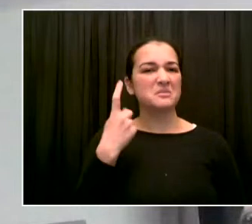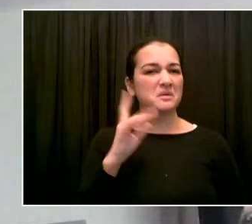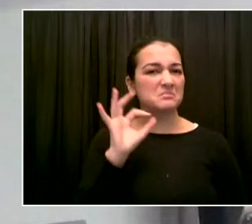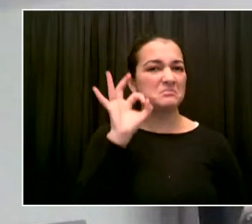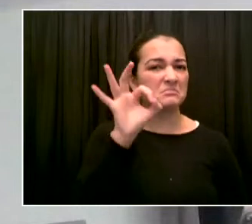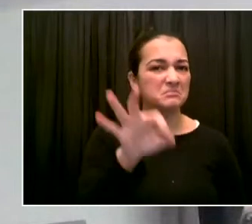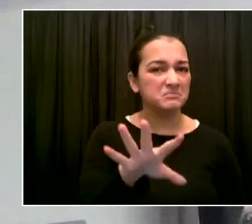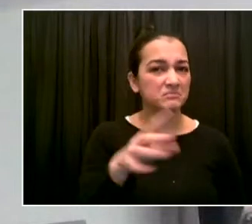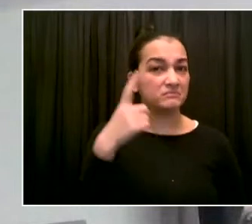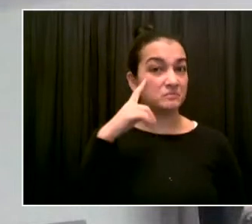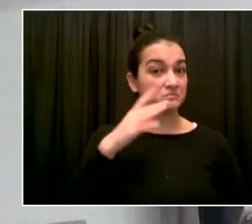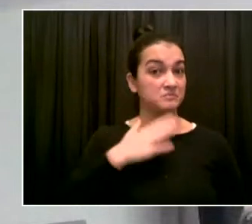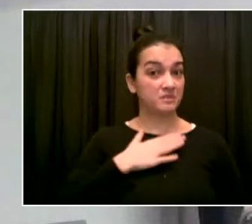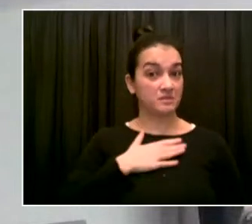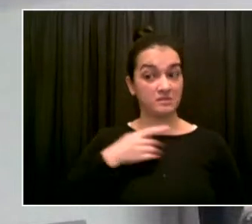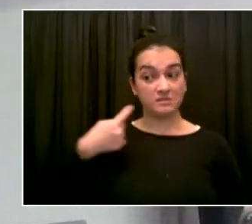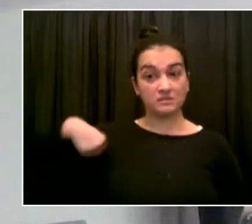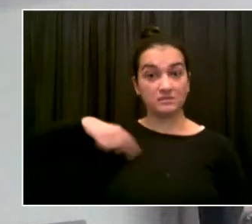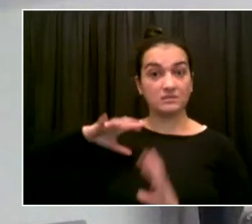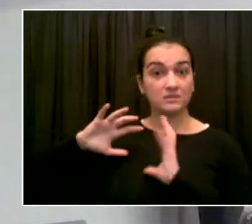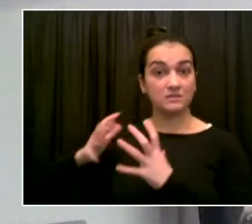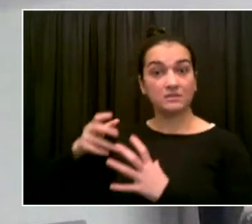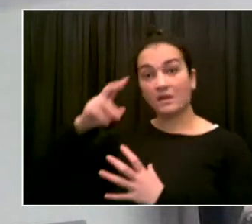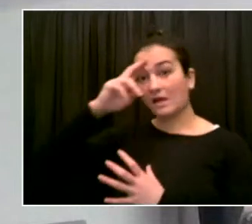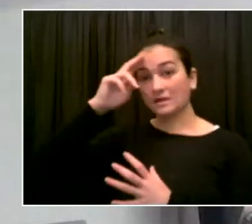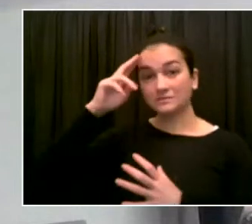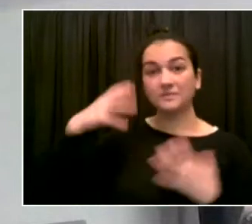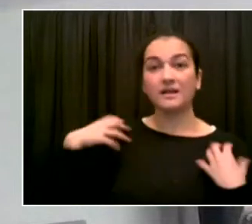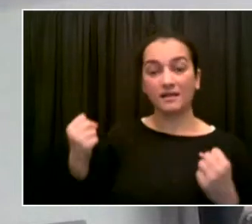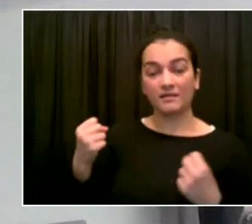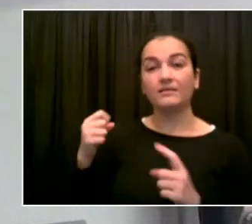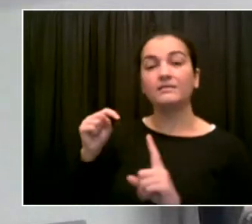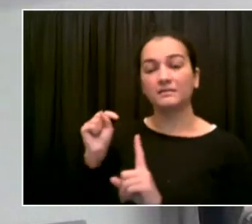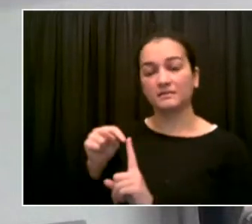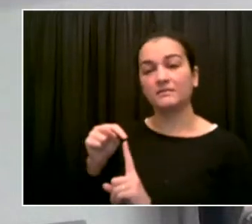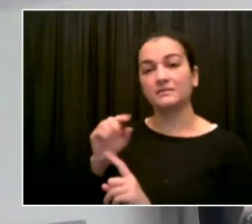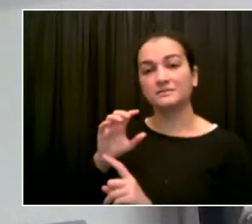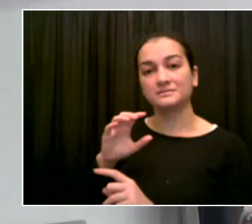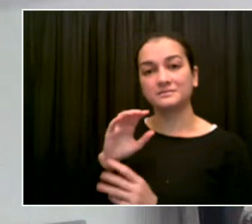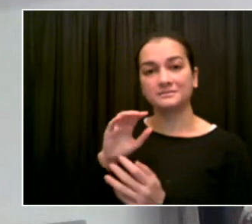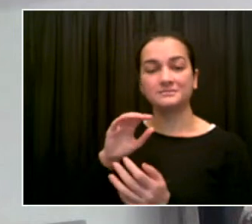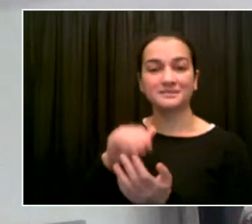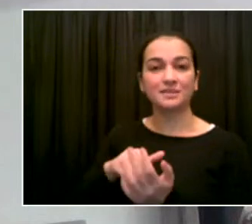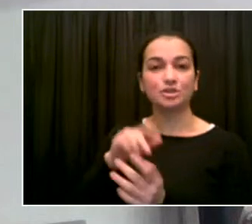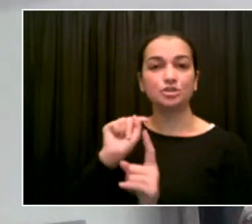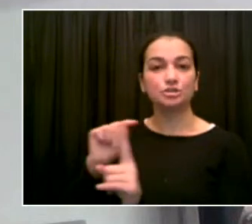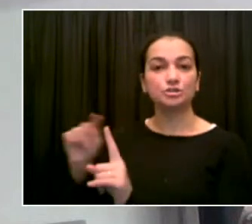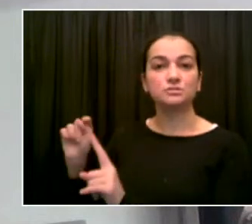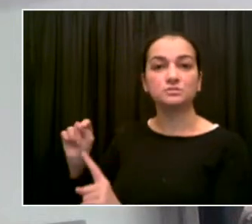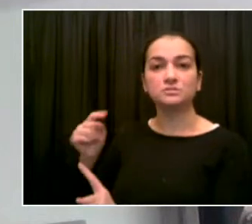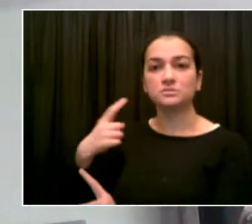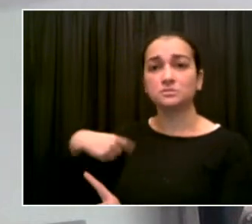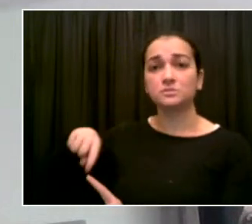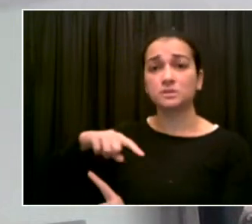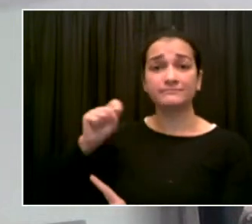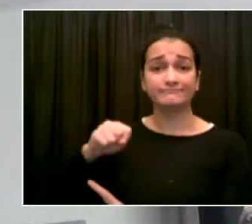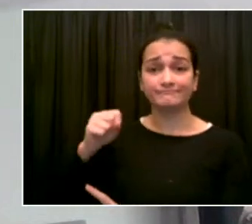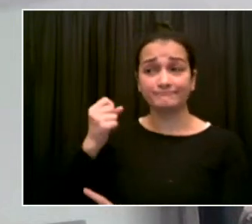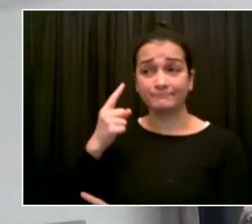PERSON THAT ANYONE WILL MEET AT HOSPITAL FACILITIES,